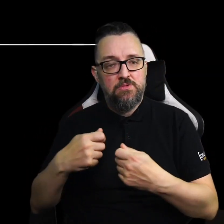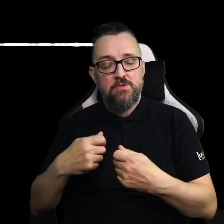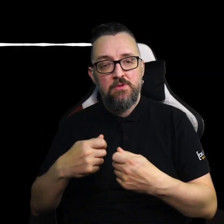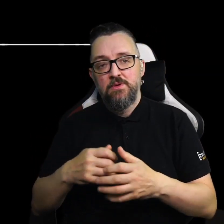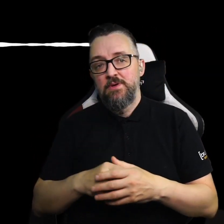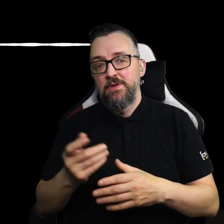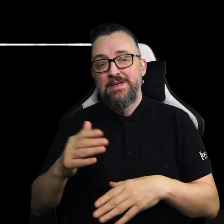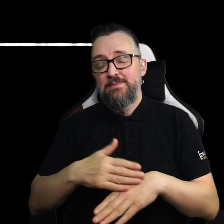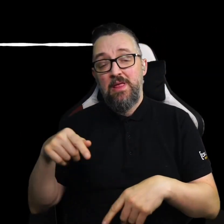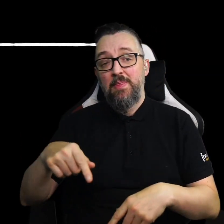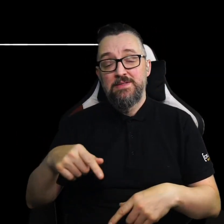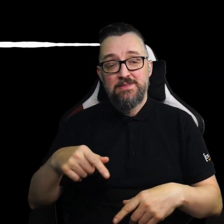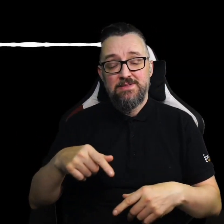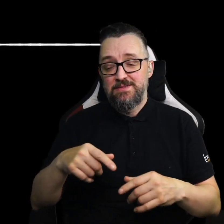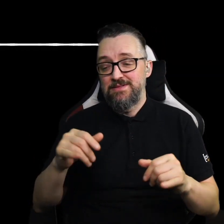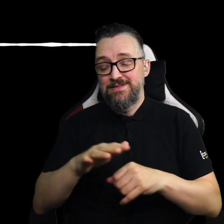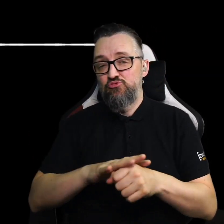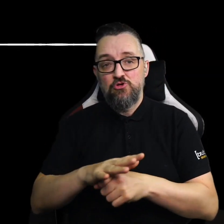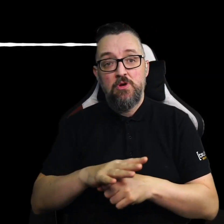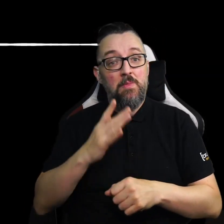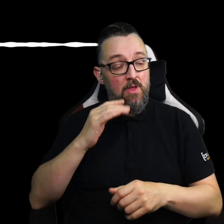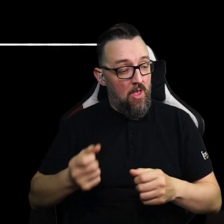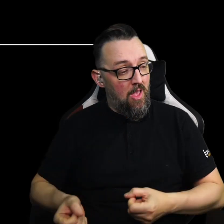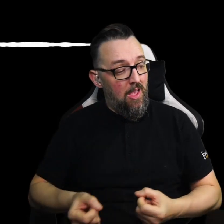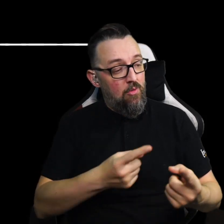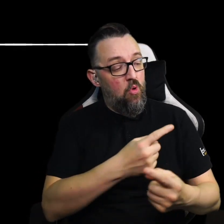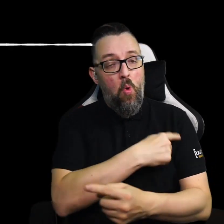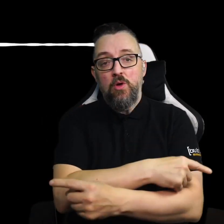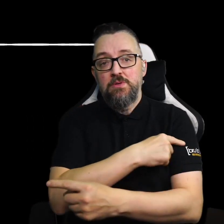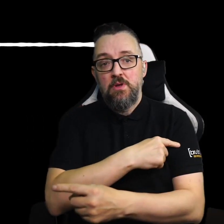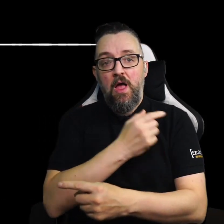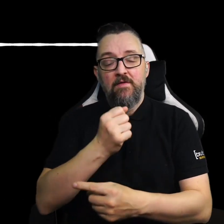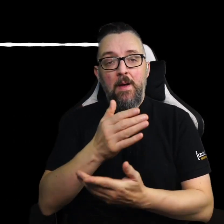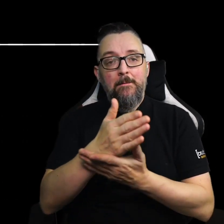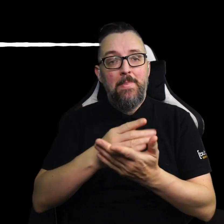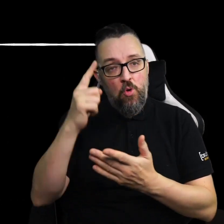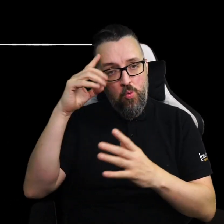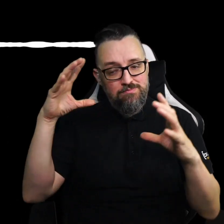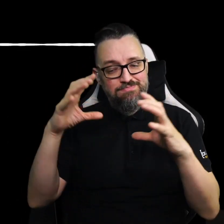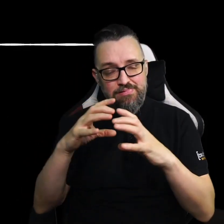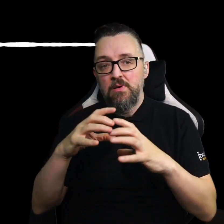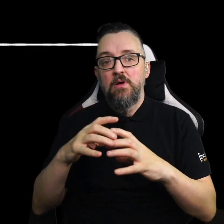This ordeal continued long after I was discharged from the hospital with partial closure of my abdomen.